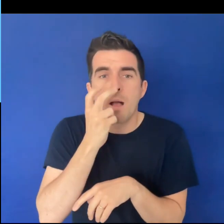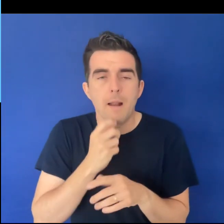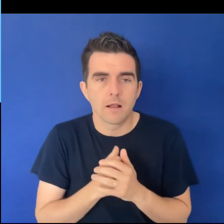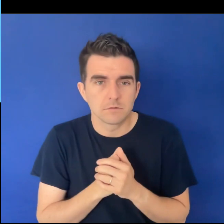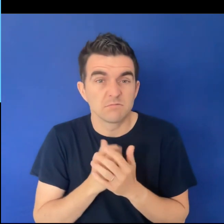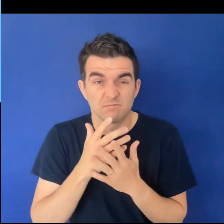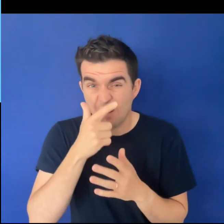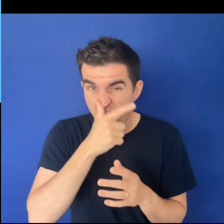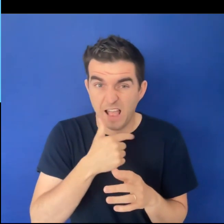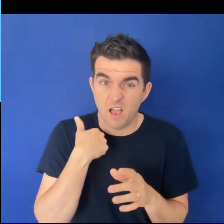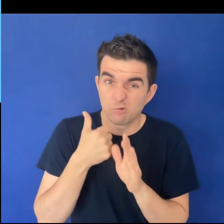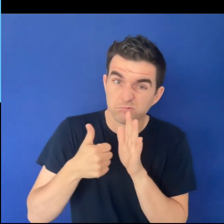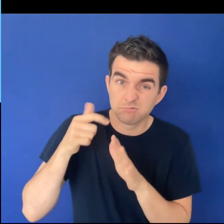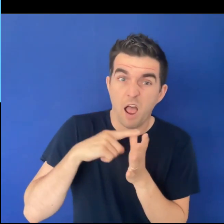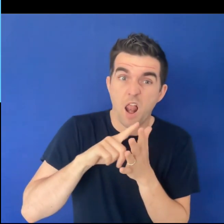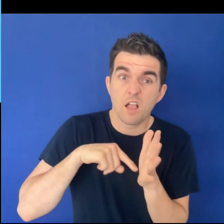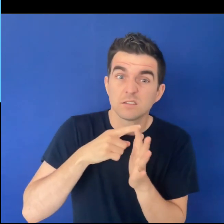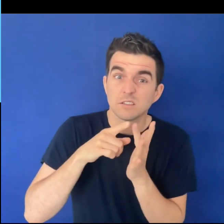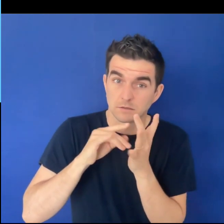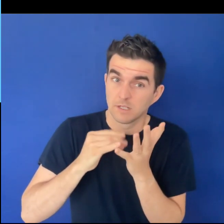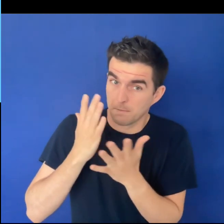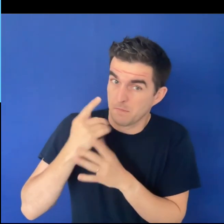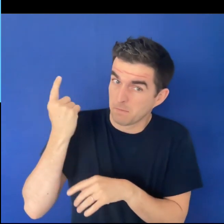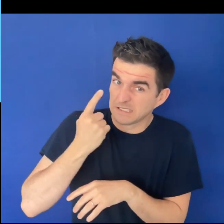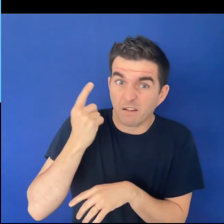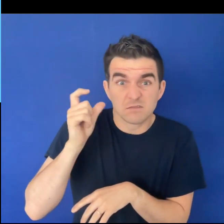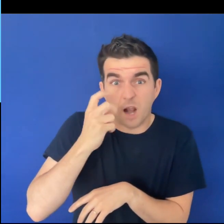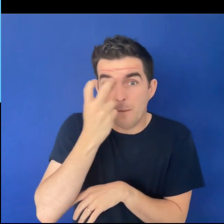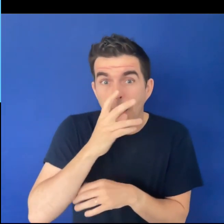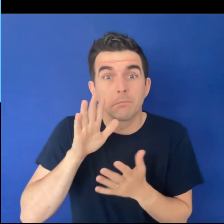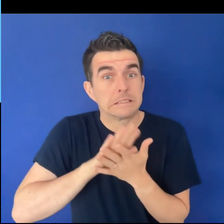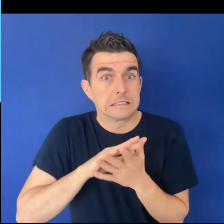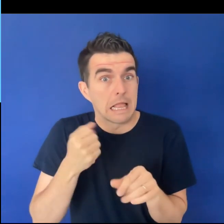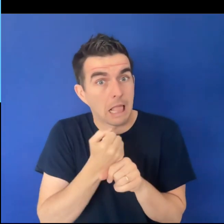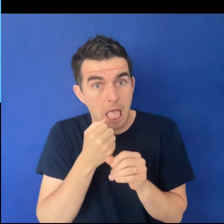Luckily, our technical director Alexis is actually colour blind himself, so in a game